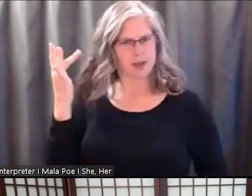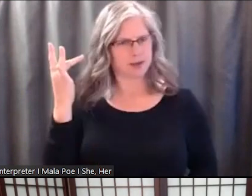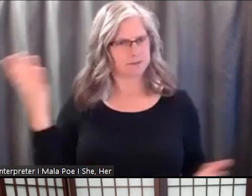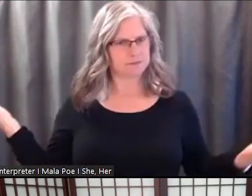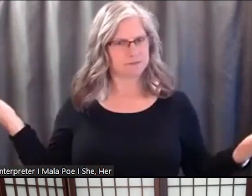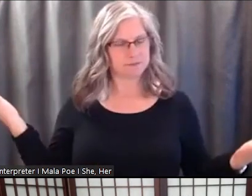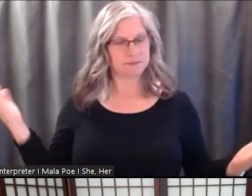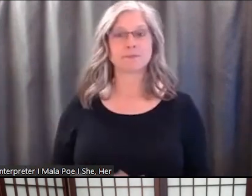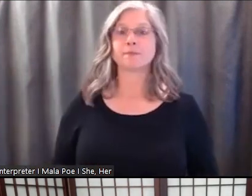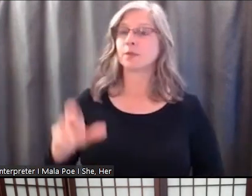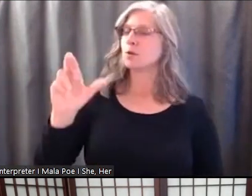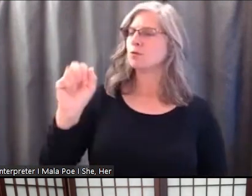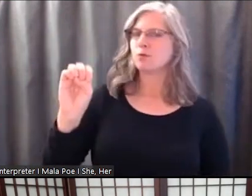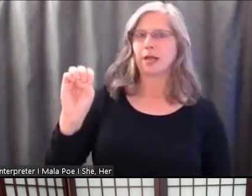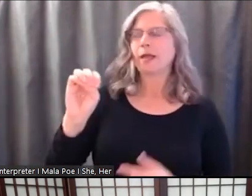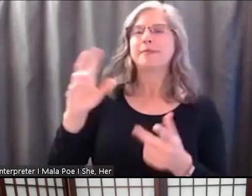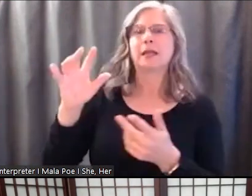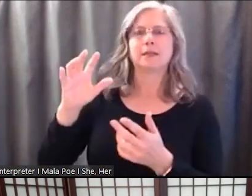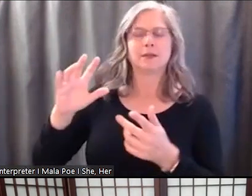It raises a question, then how can